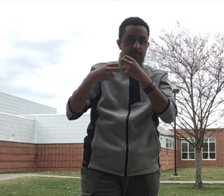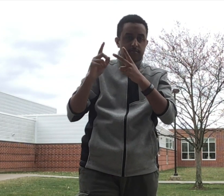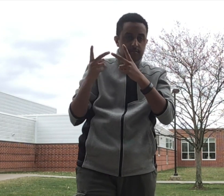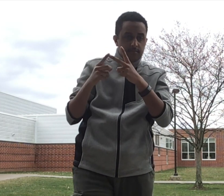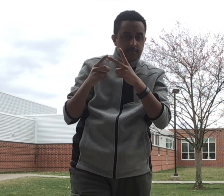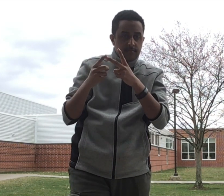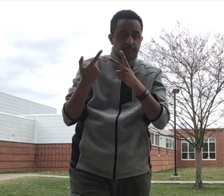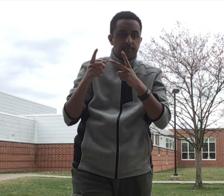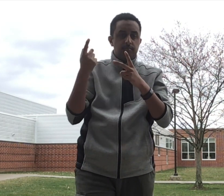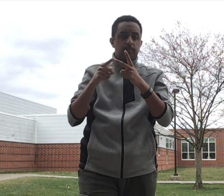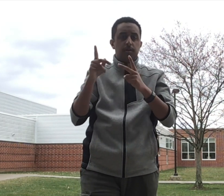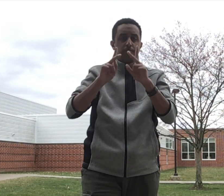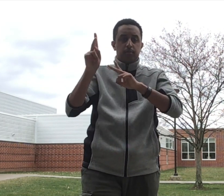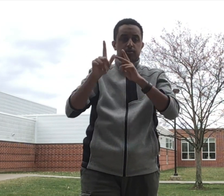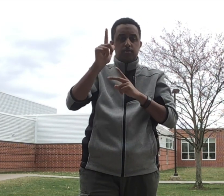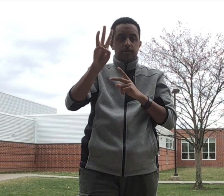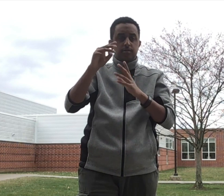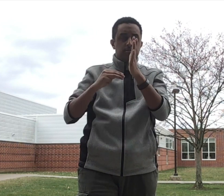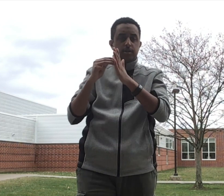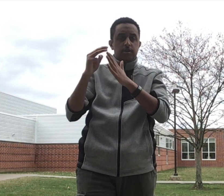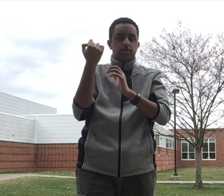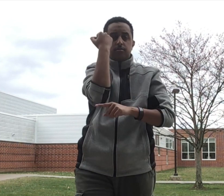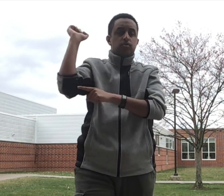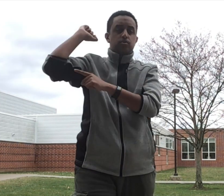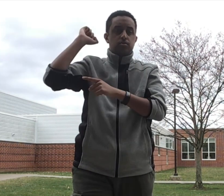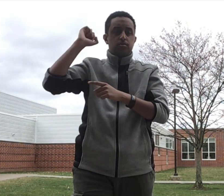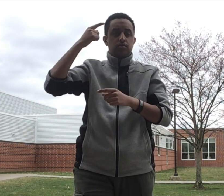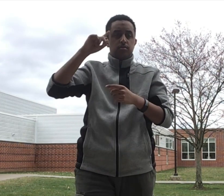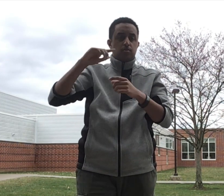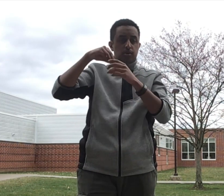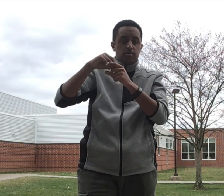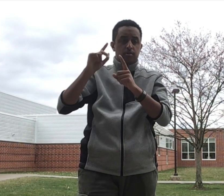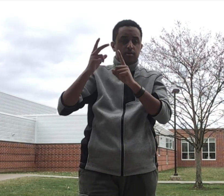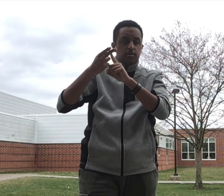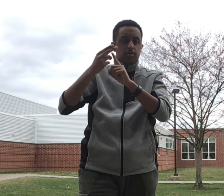The second problem was that there were a ton of people that were protesting.